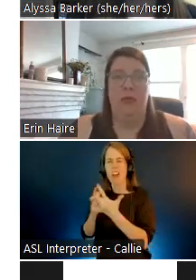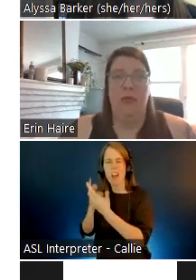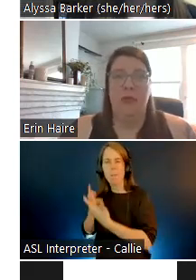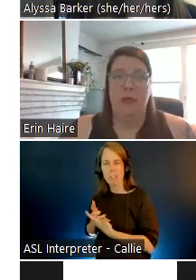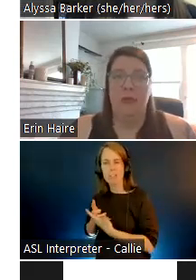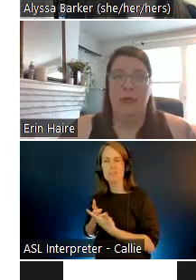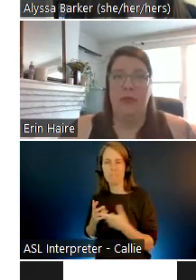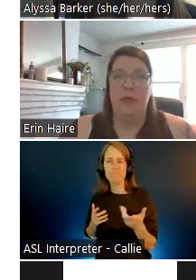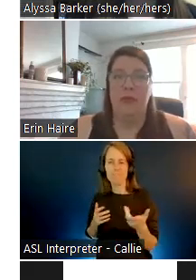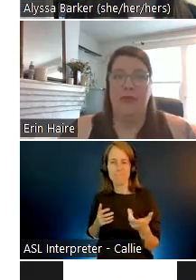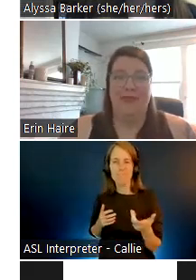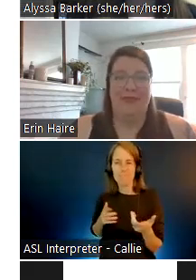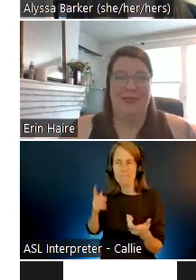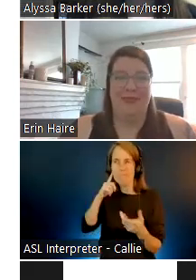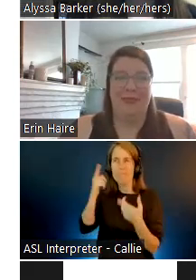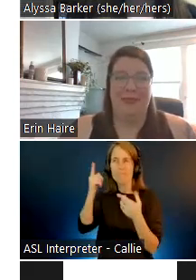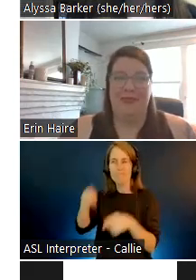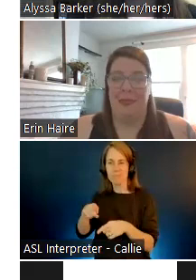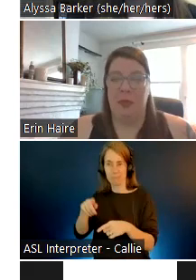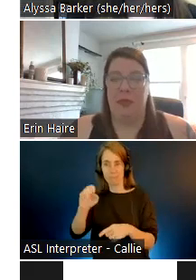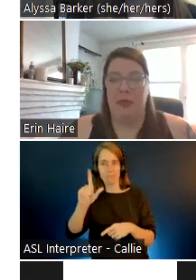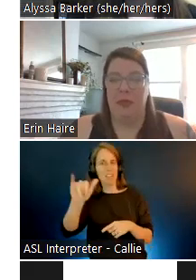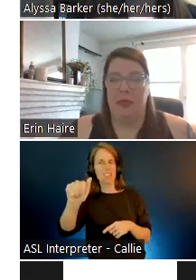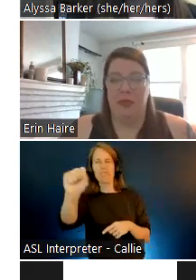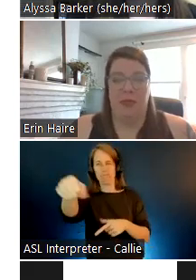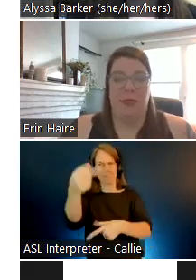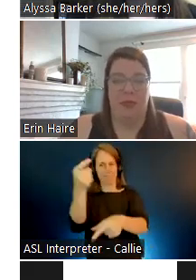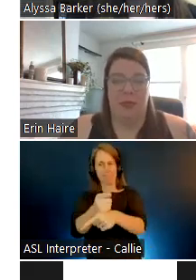one Alyssa? Alyssa: no i think you guys are right this one's pretty pretty clear-cut it's